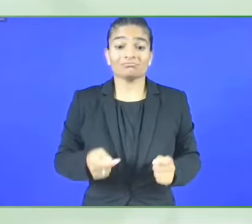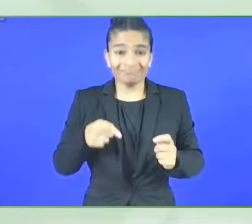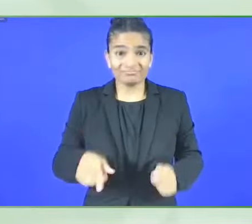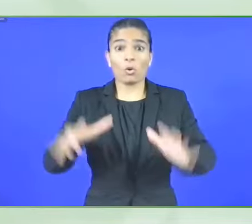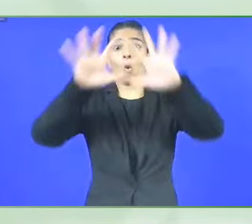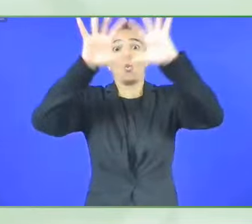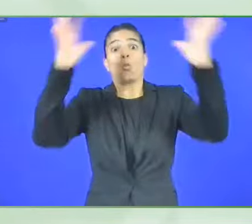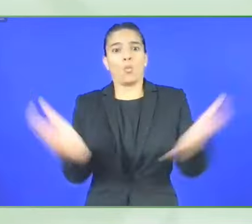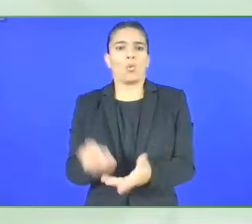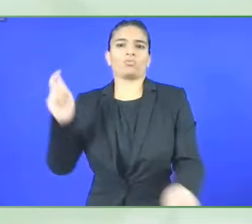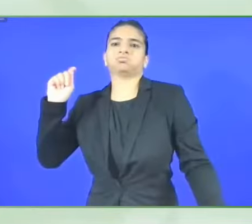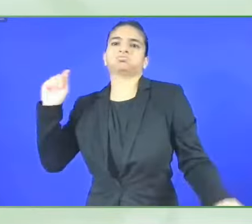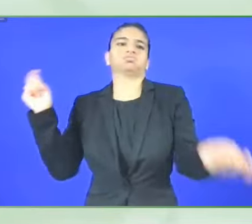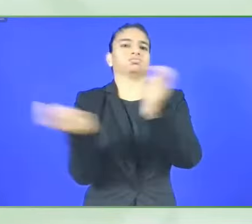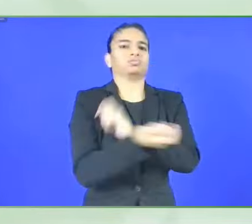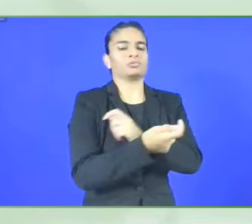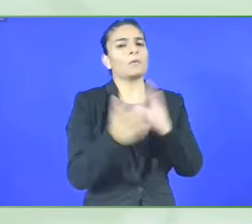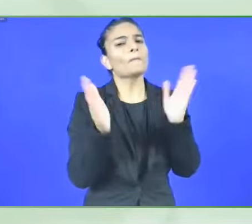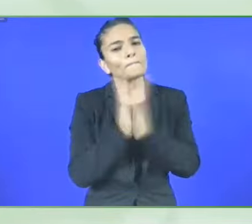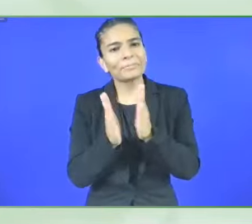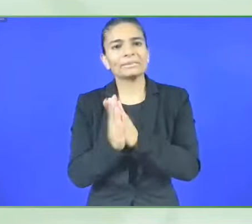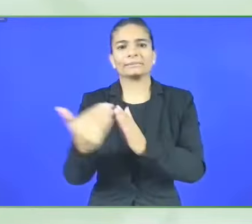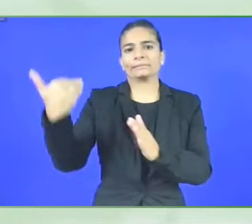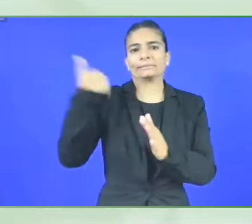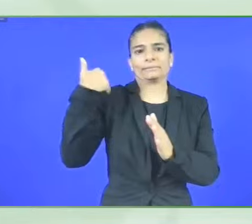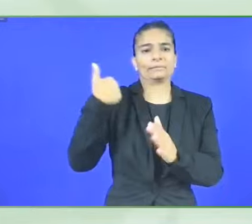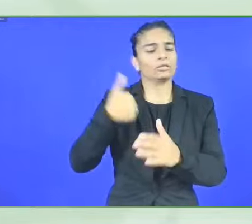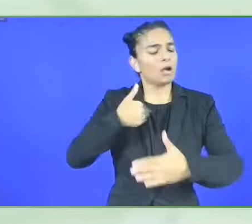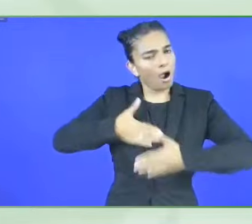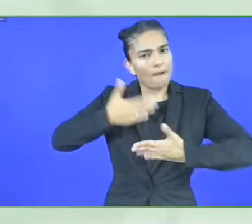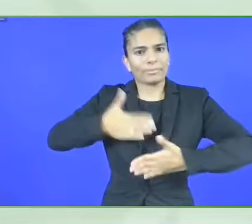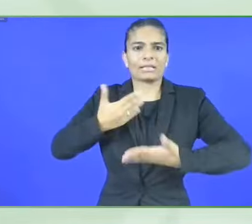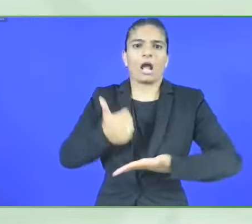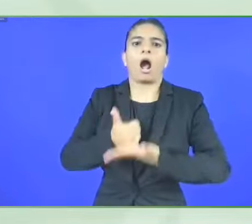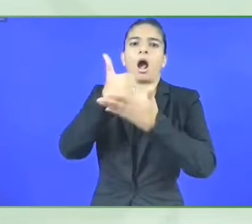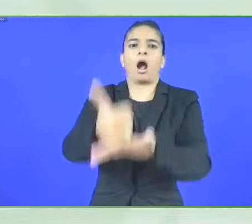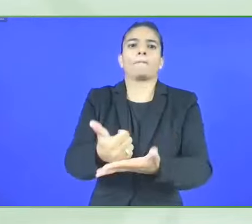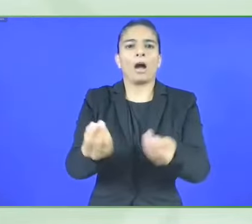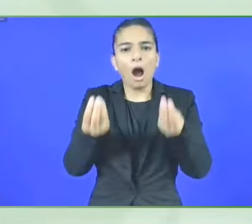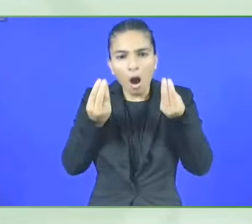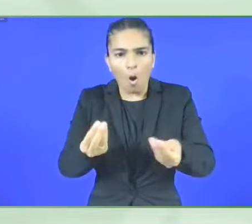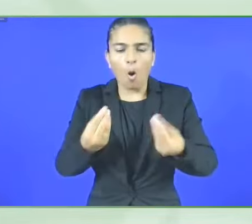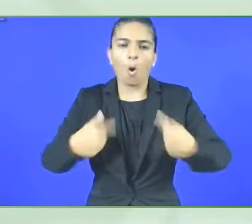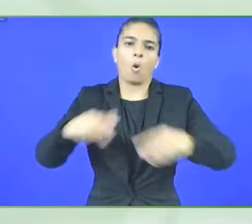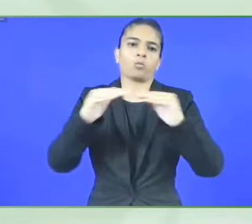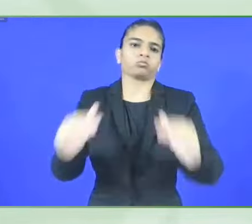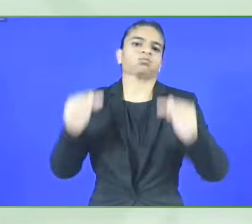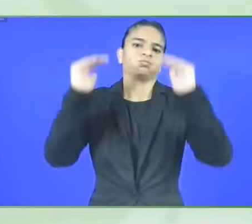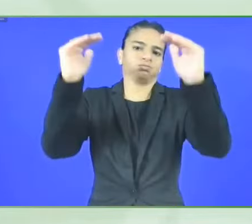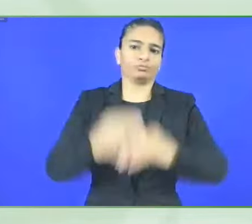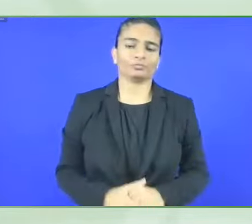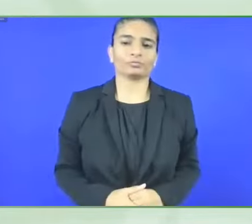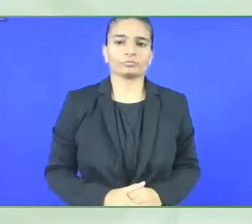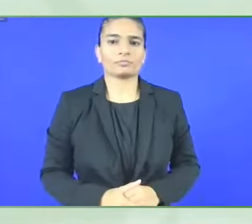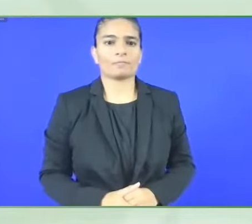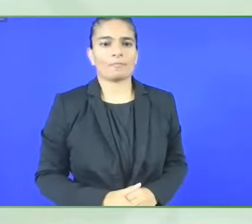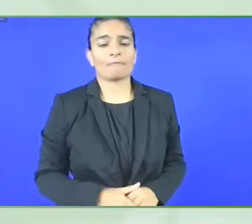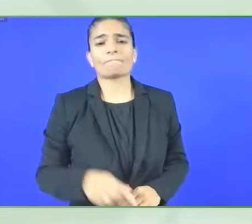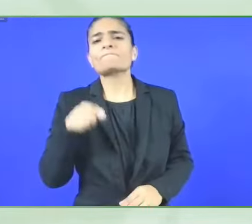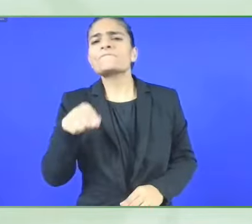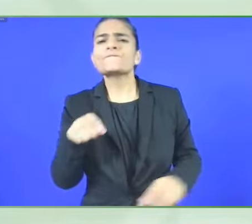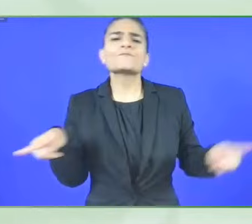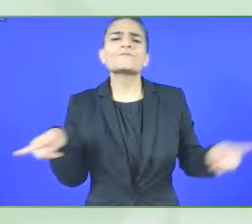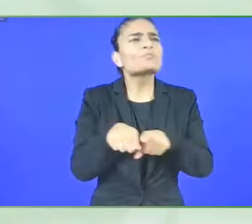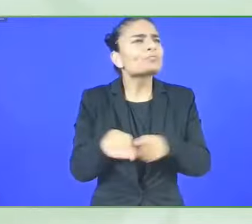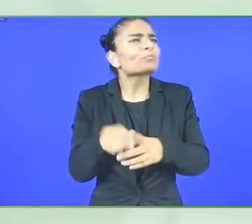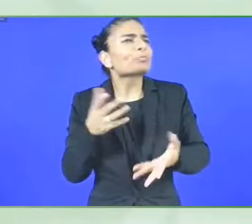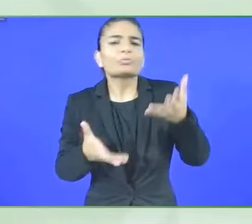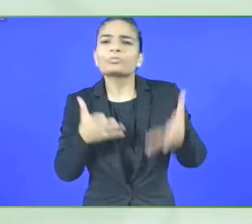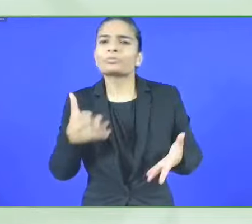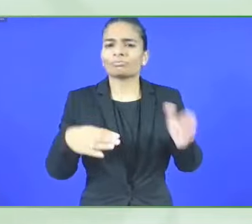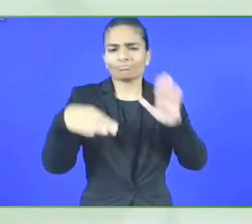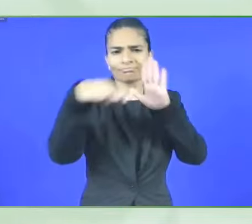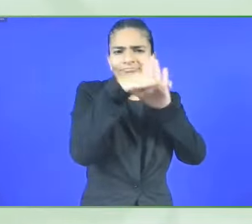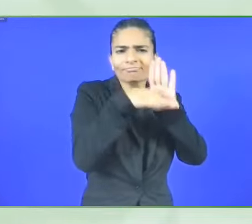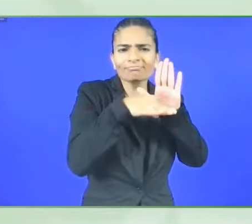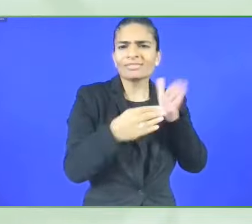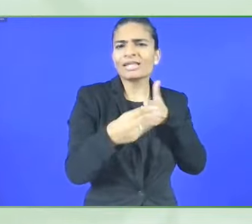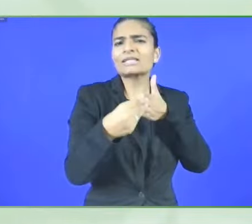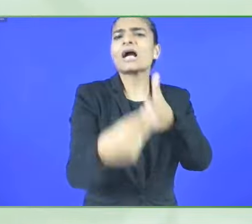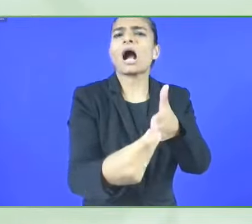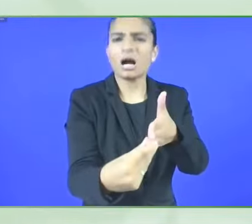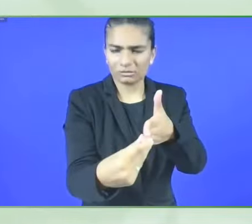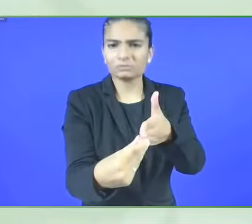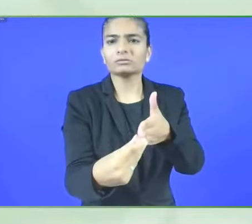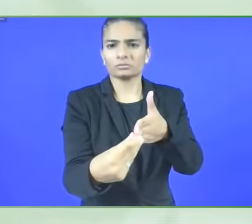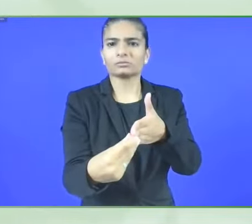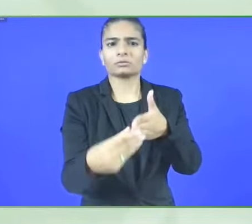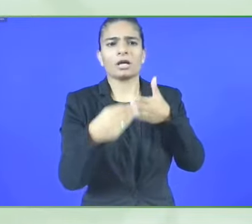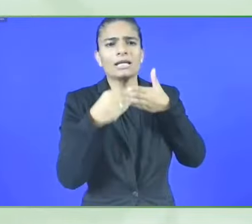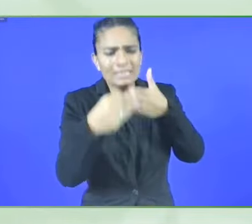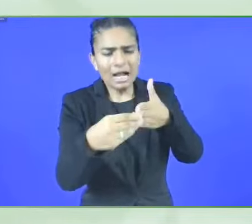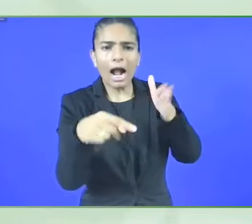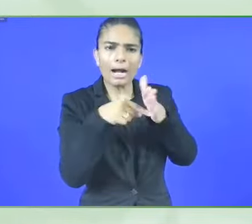But universal design, design for all, inclusive design, aims to process of designing to make